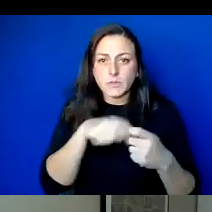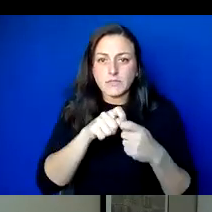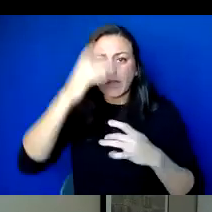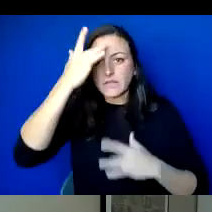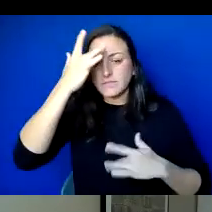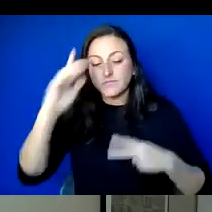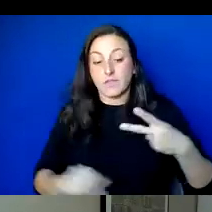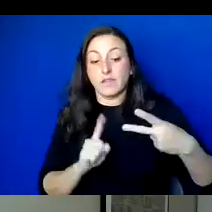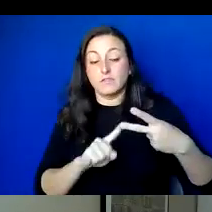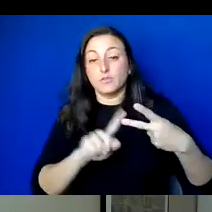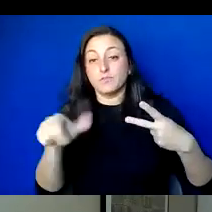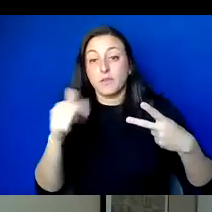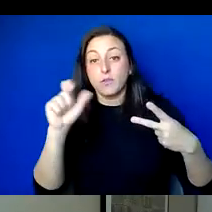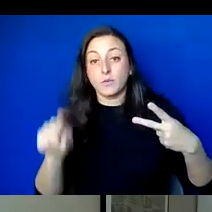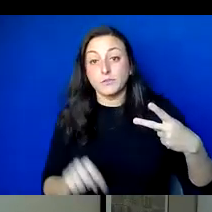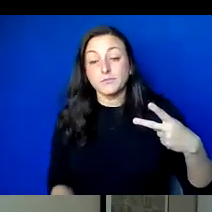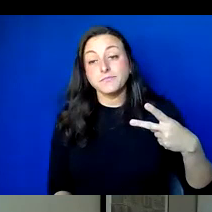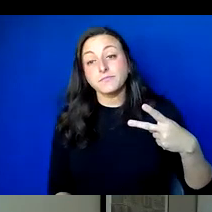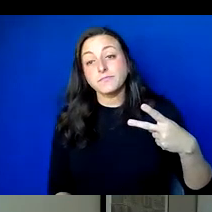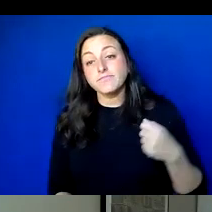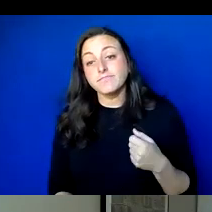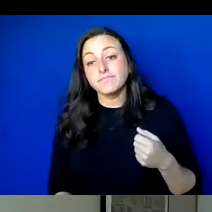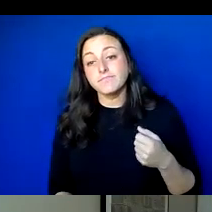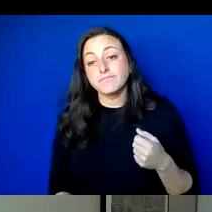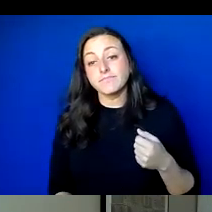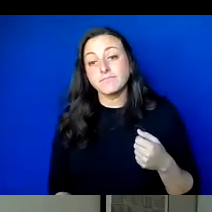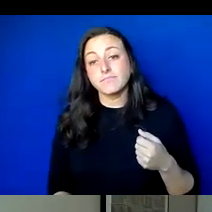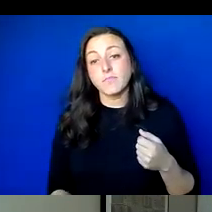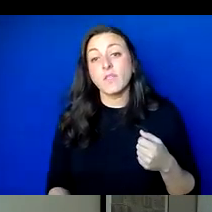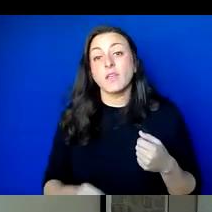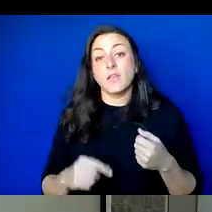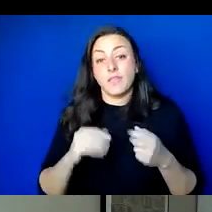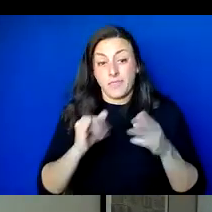kind of piggybacking on that last question, once someone is vaccinated: what can they do,